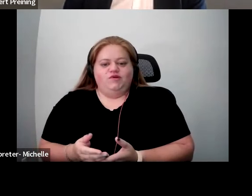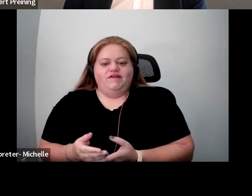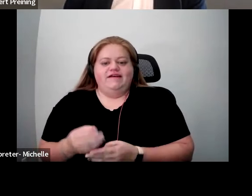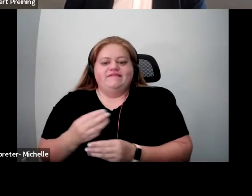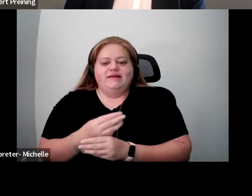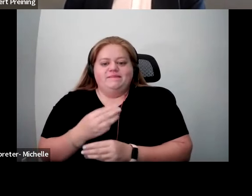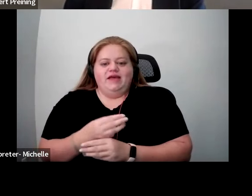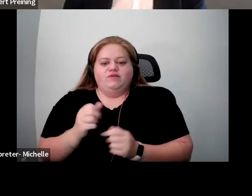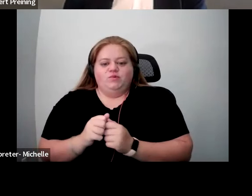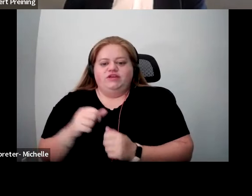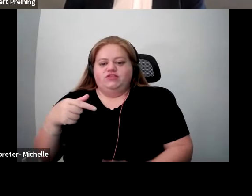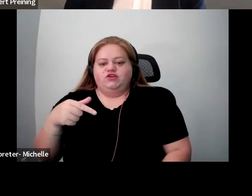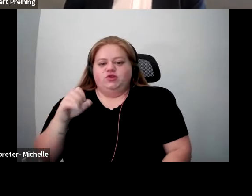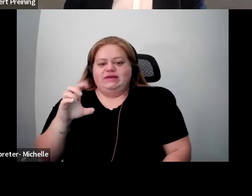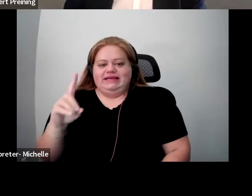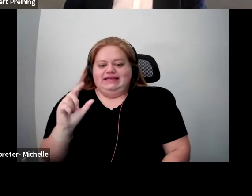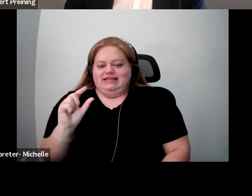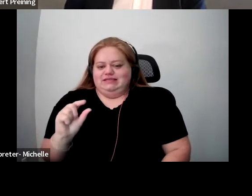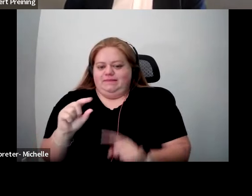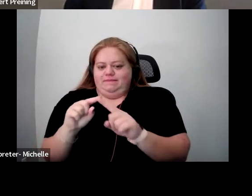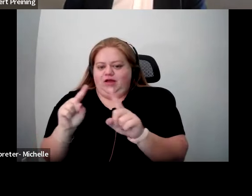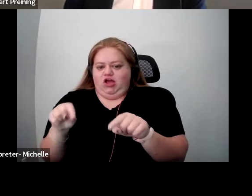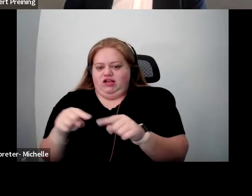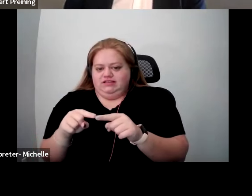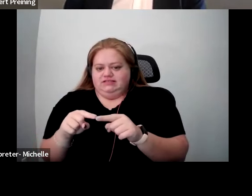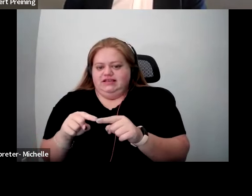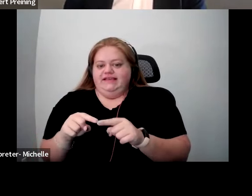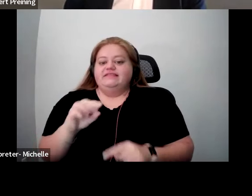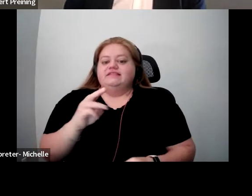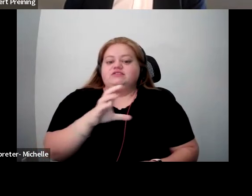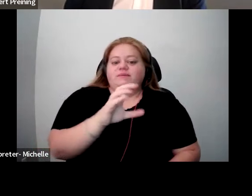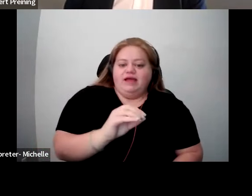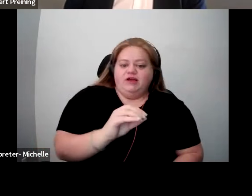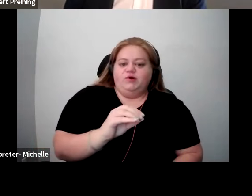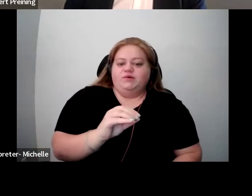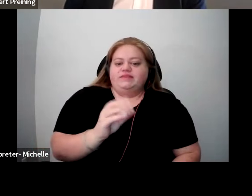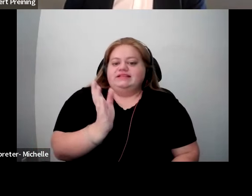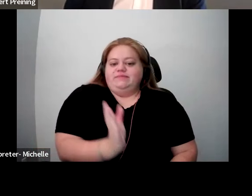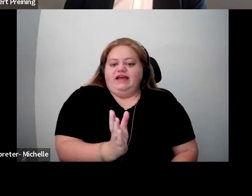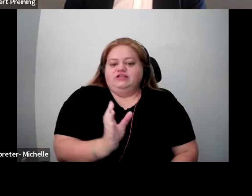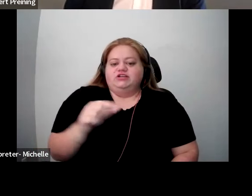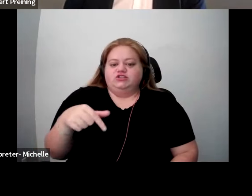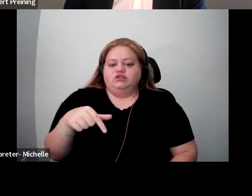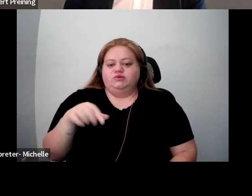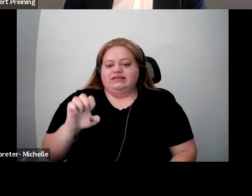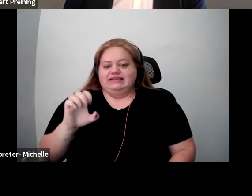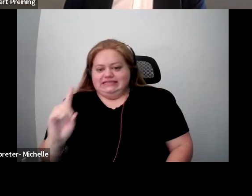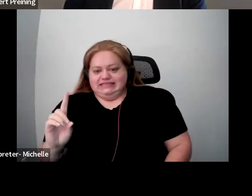It is a small black box. There is a famous macro for that symbol, which is backslash QED. Please use that macro.